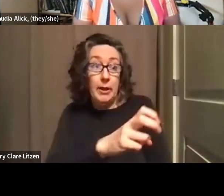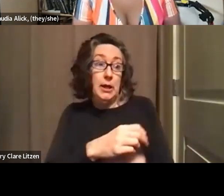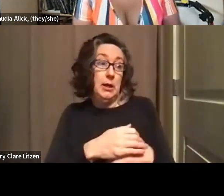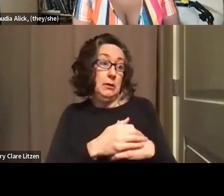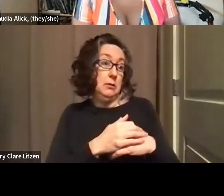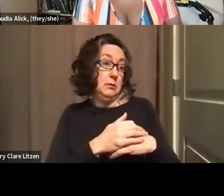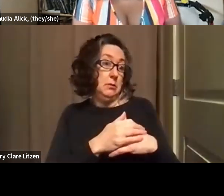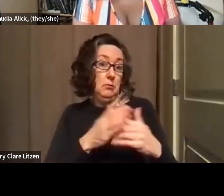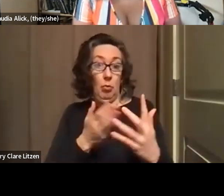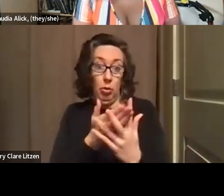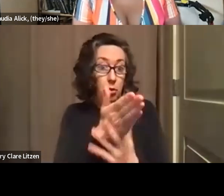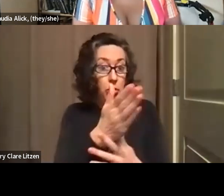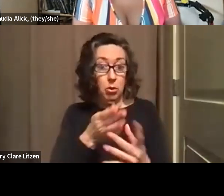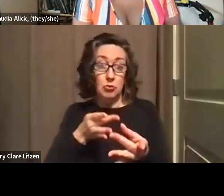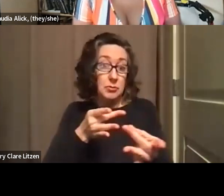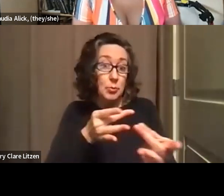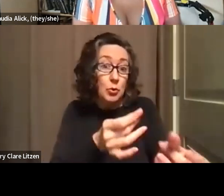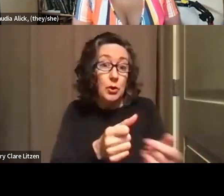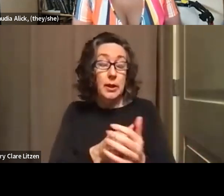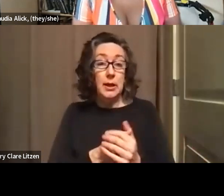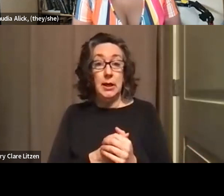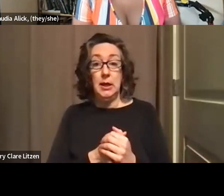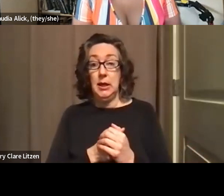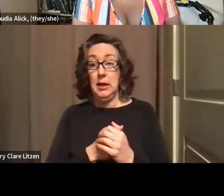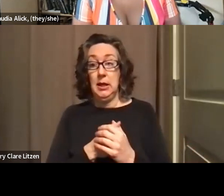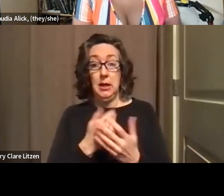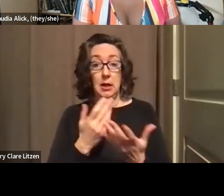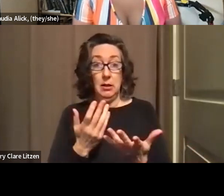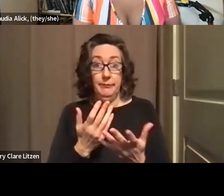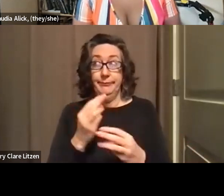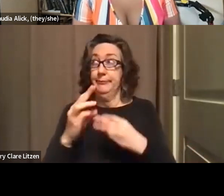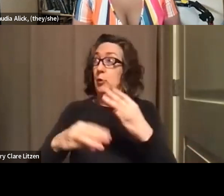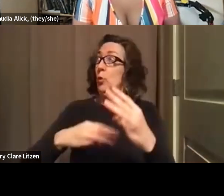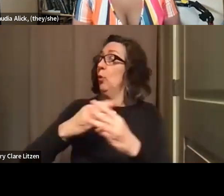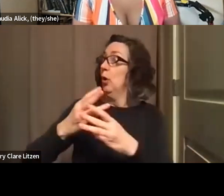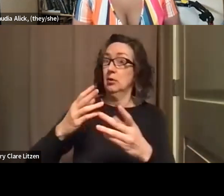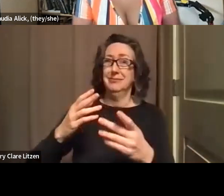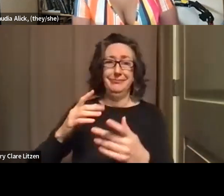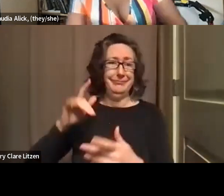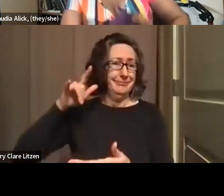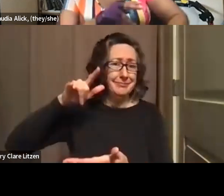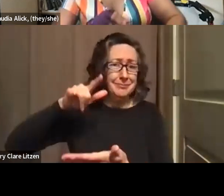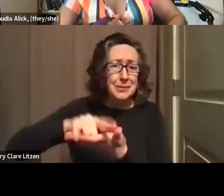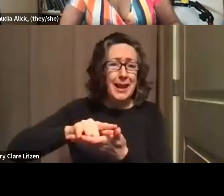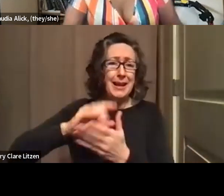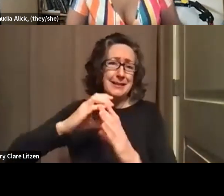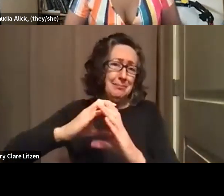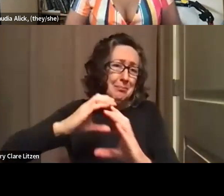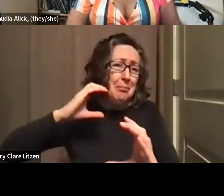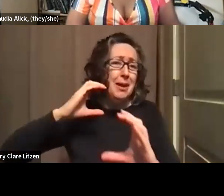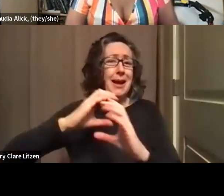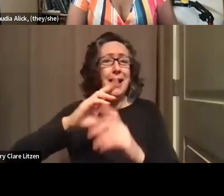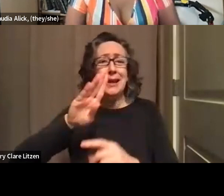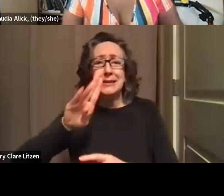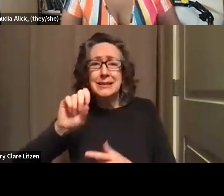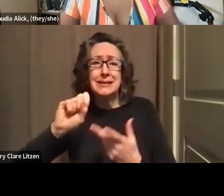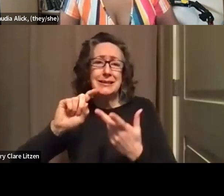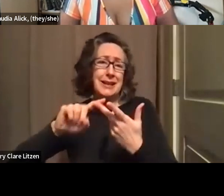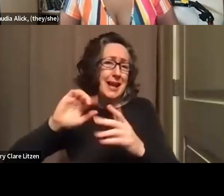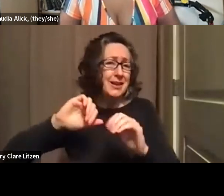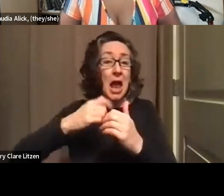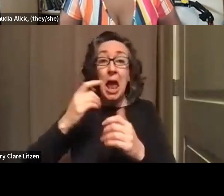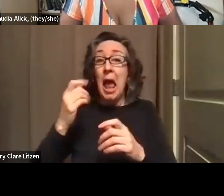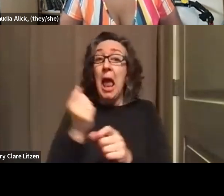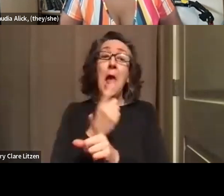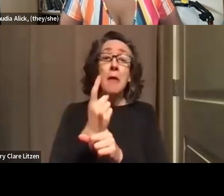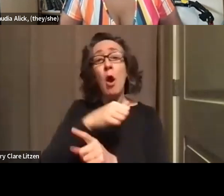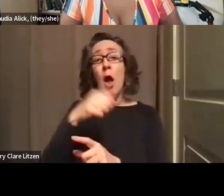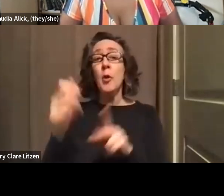being the whole world from travel from airplanes, and how regular it is for wheelchairs to get